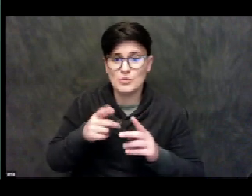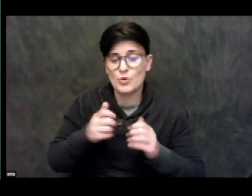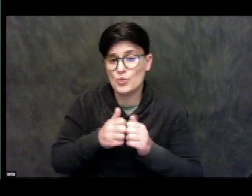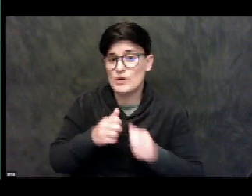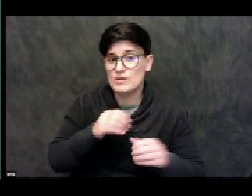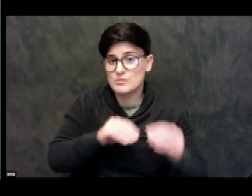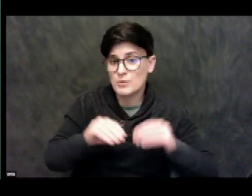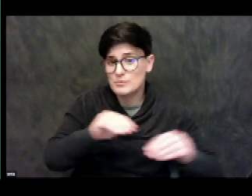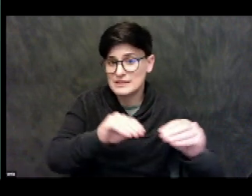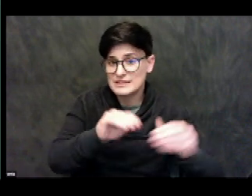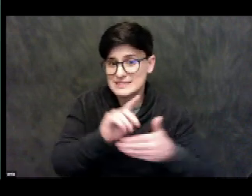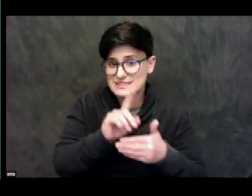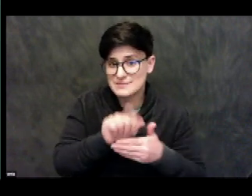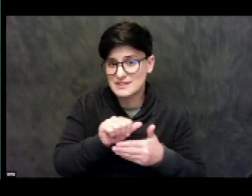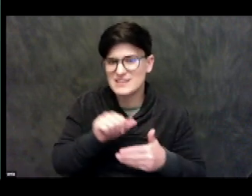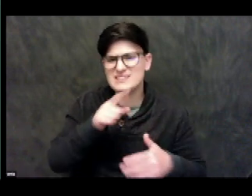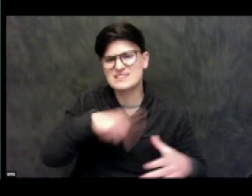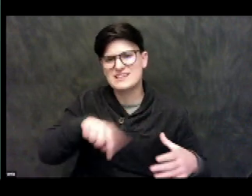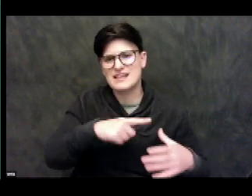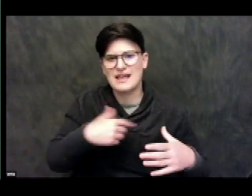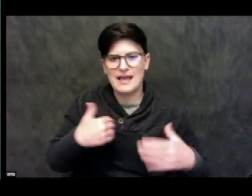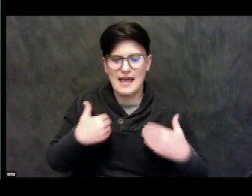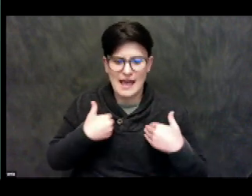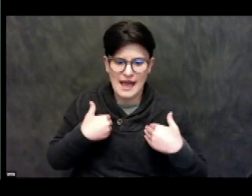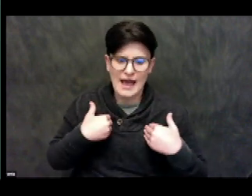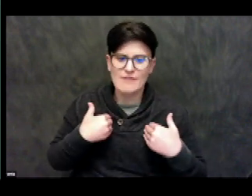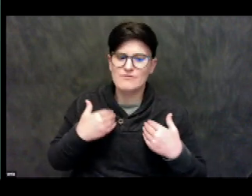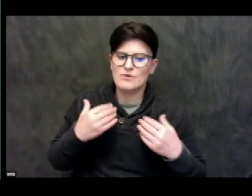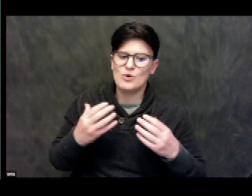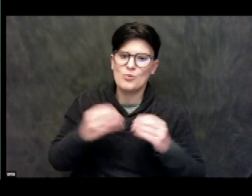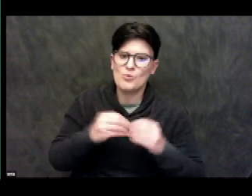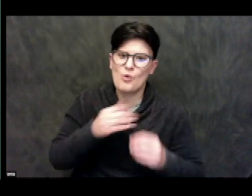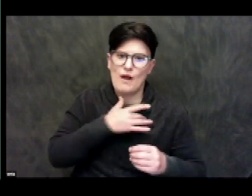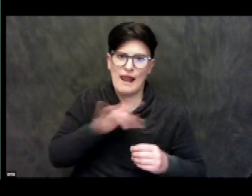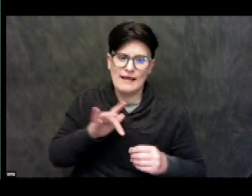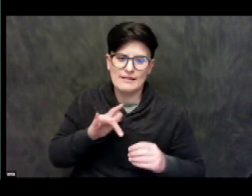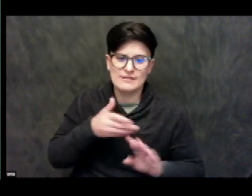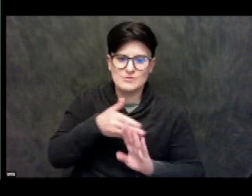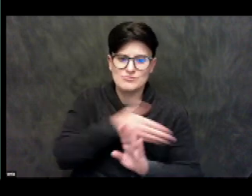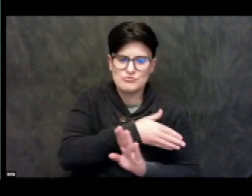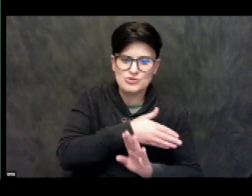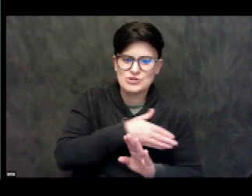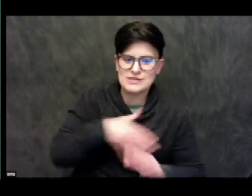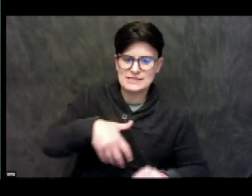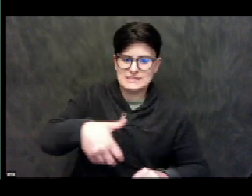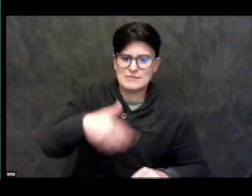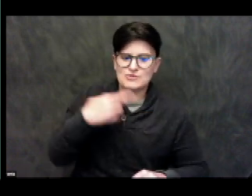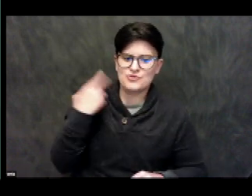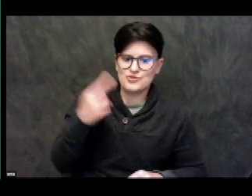have preconception risk factors such as smoking, diabetes, asthma, lower reported health,